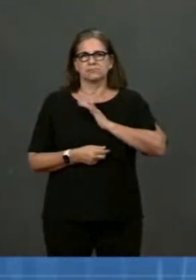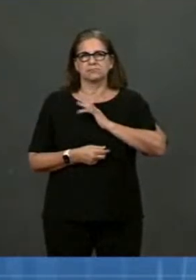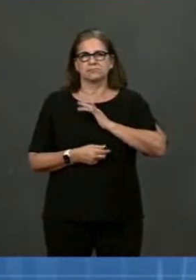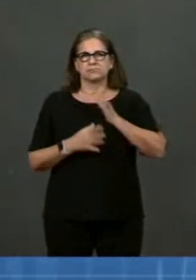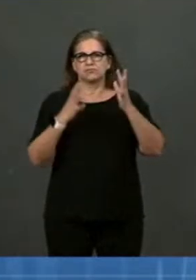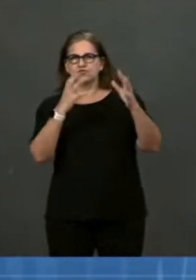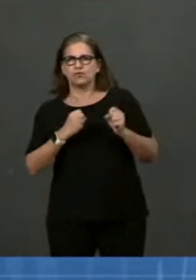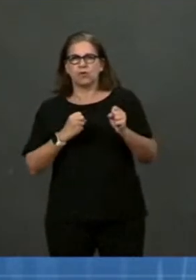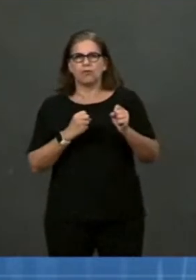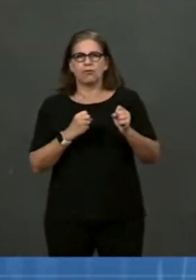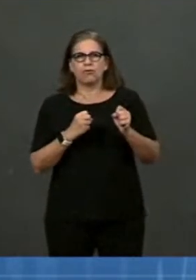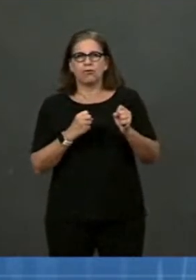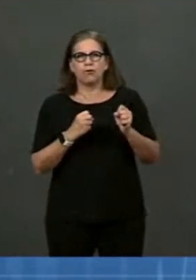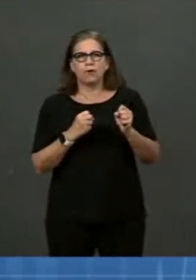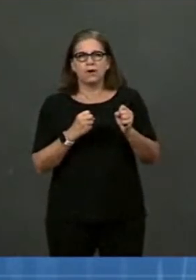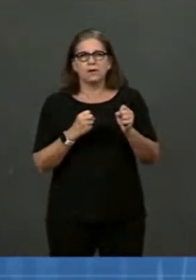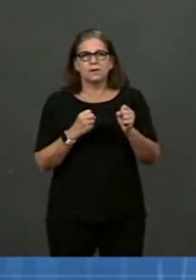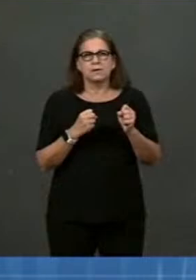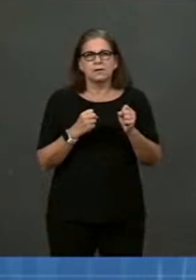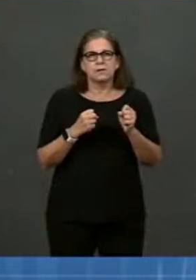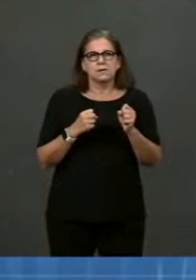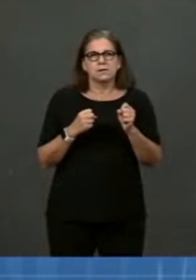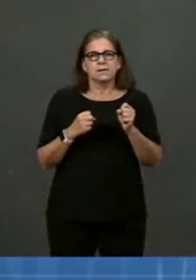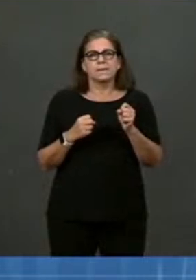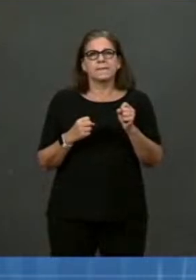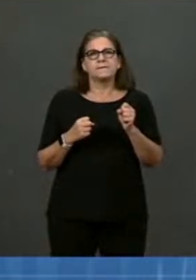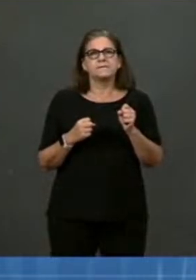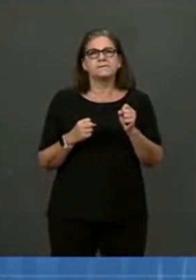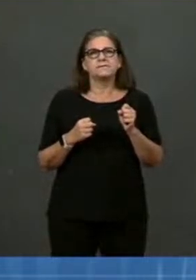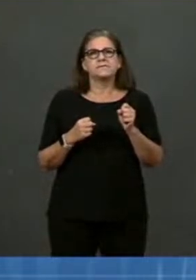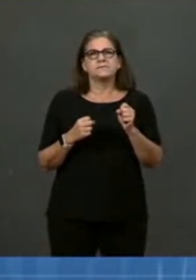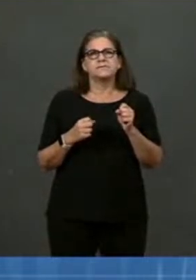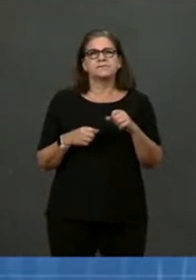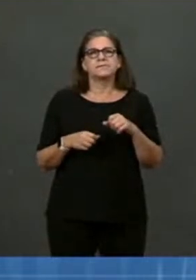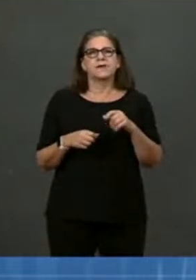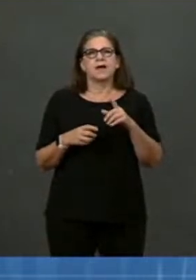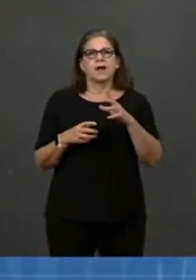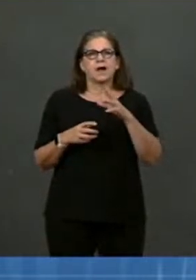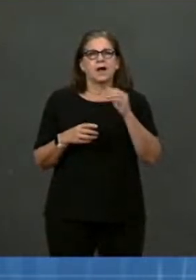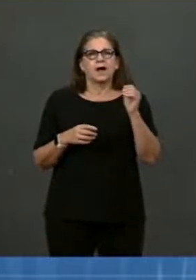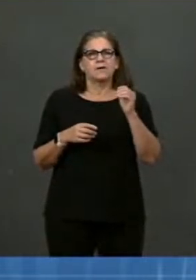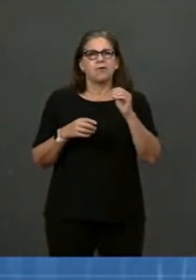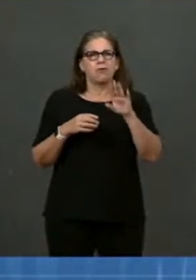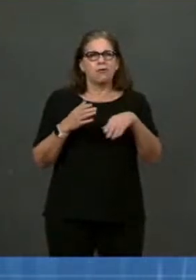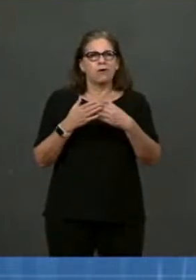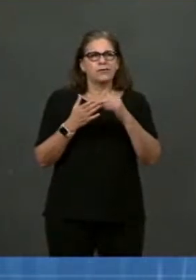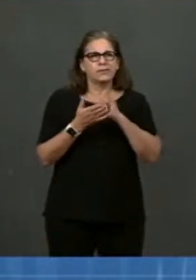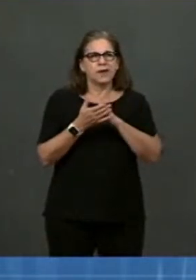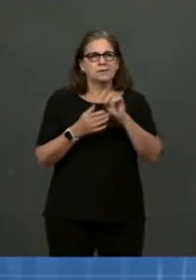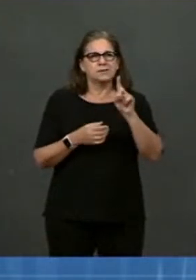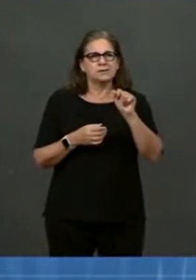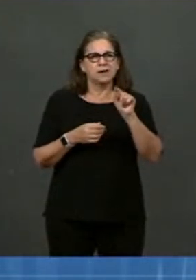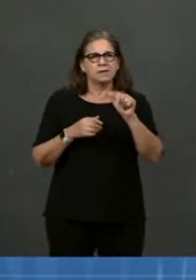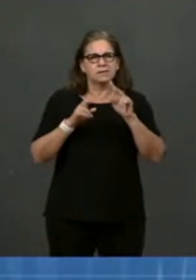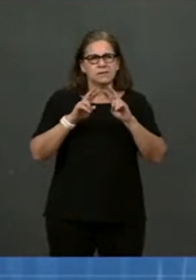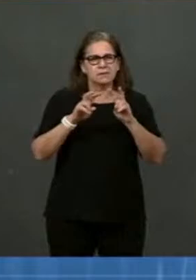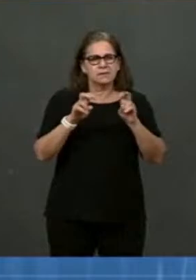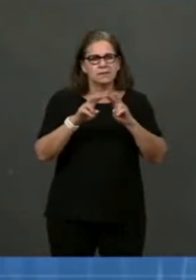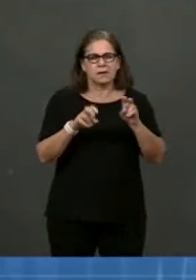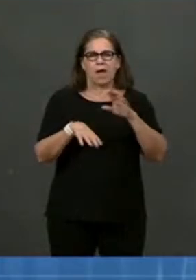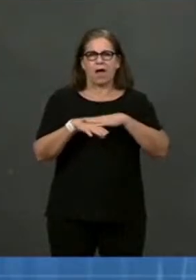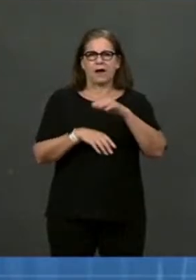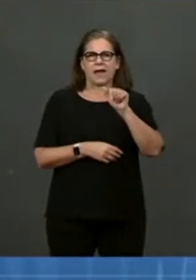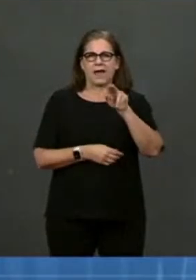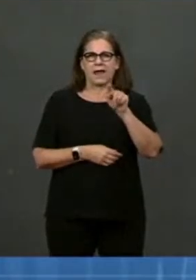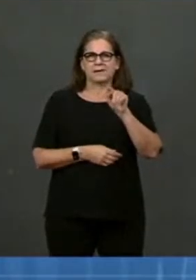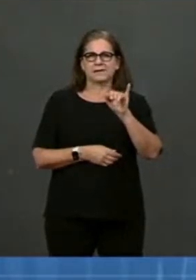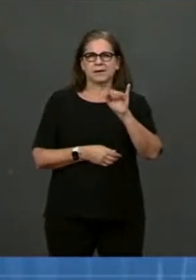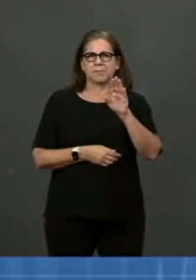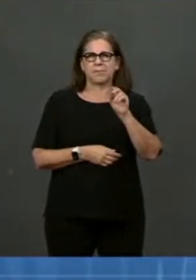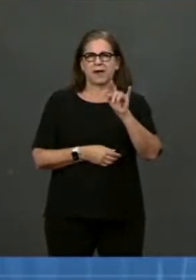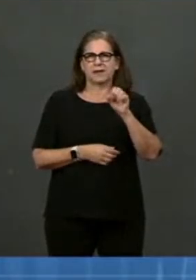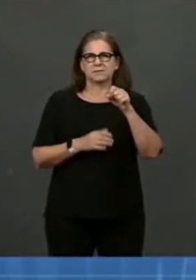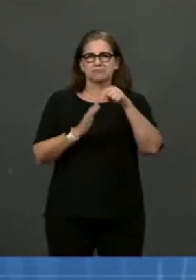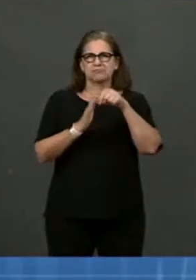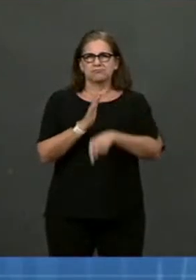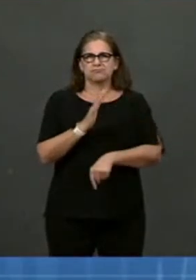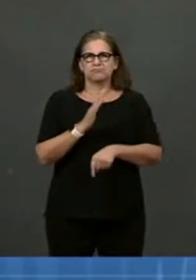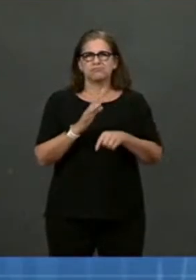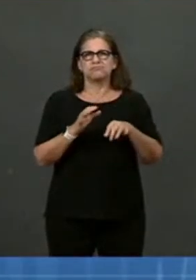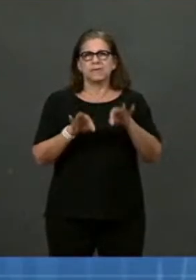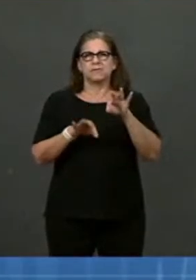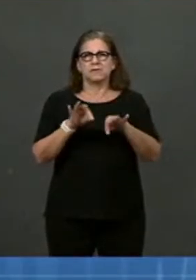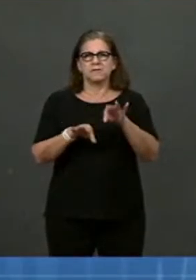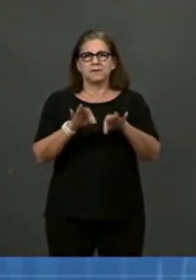FOUR TO 20 FOLD AND BOOSTS